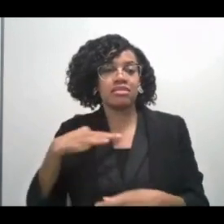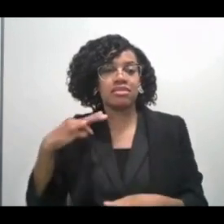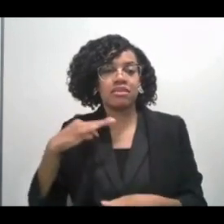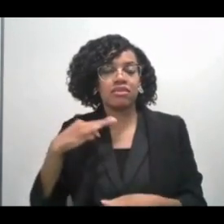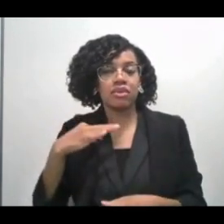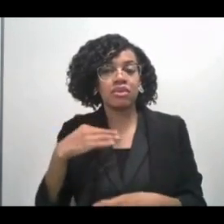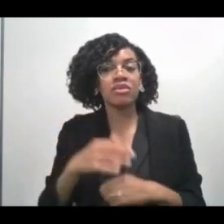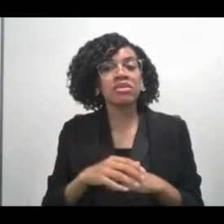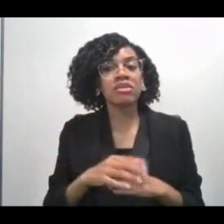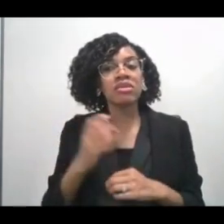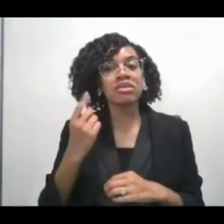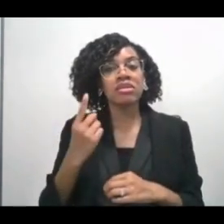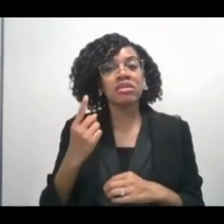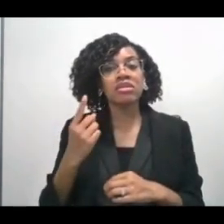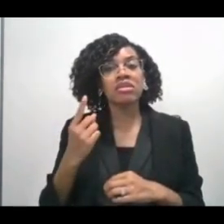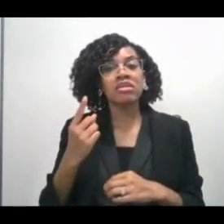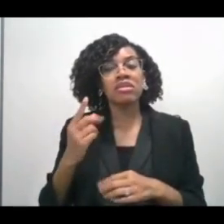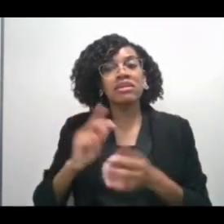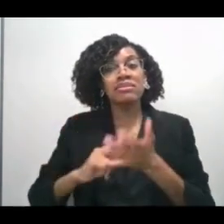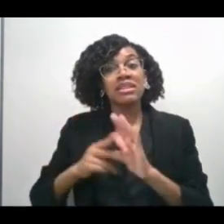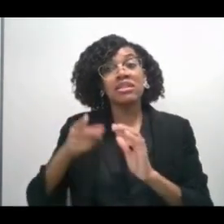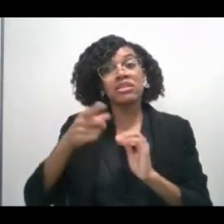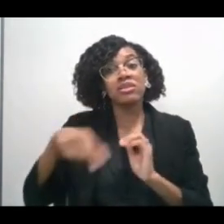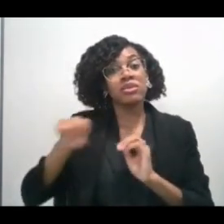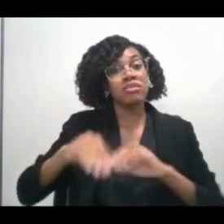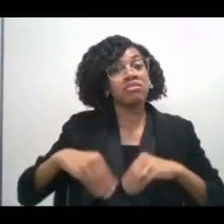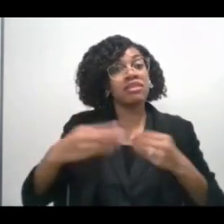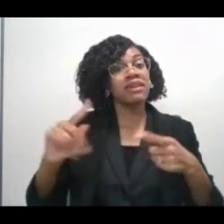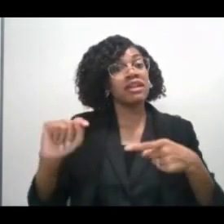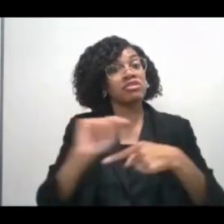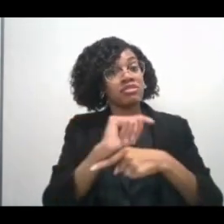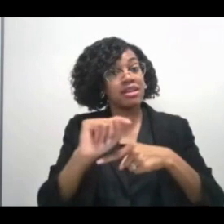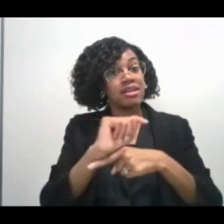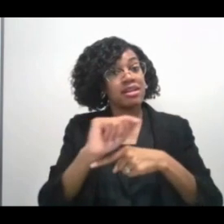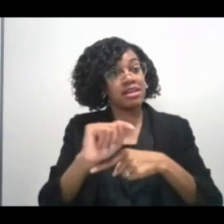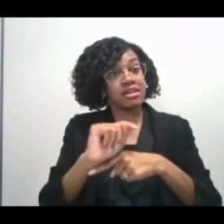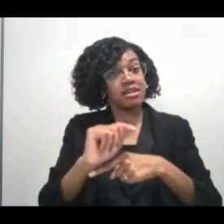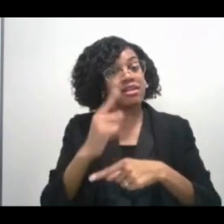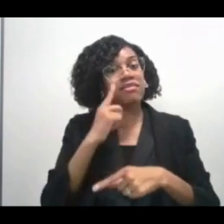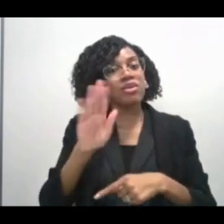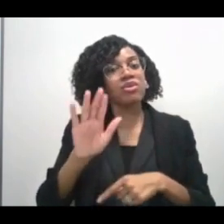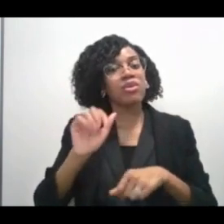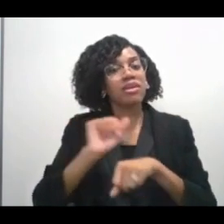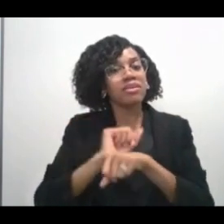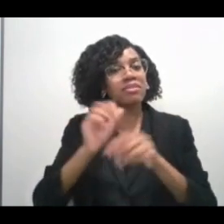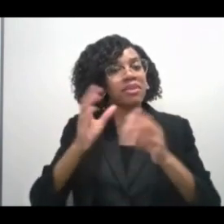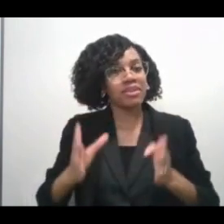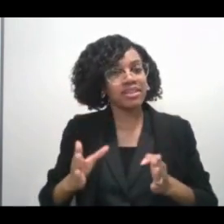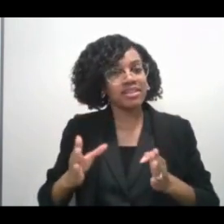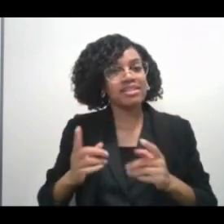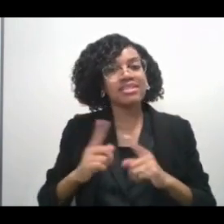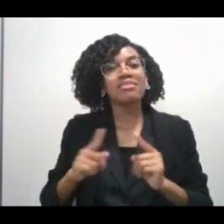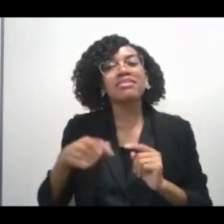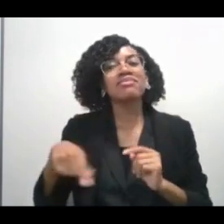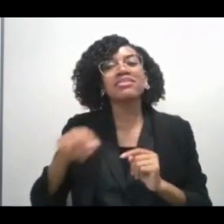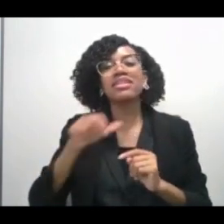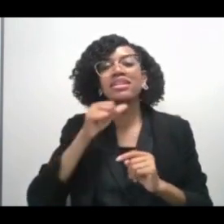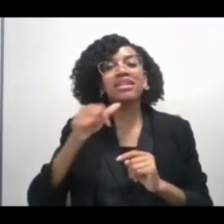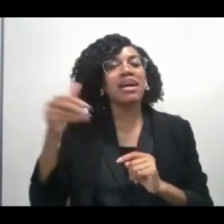and then you have an enhance workforce, but you haven't hired them into a new job, they haven't gotten promoted, they're